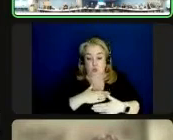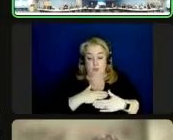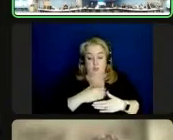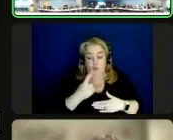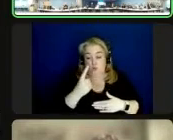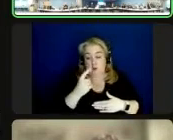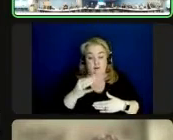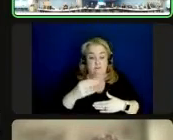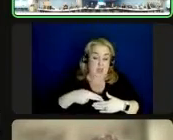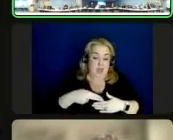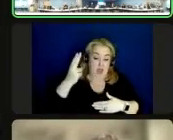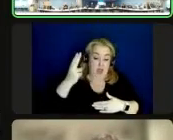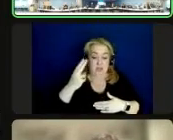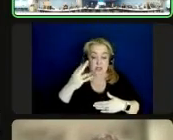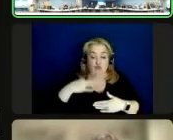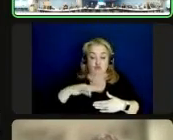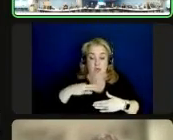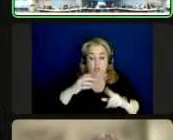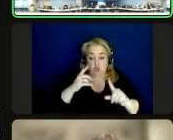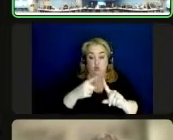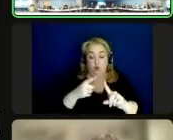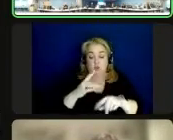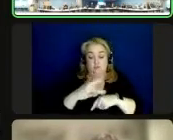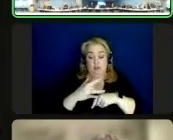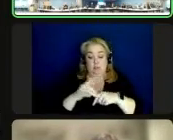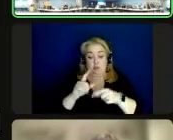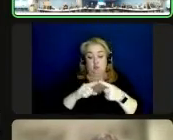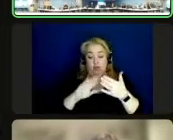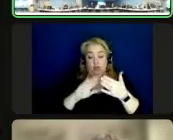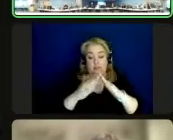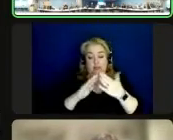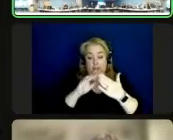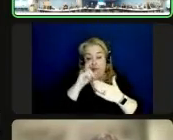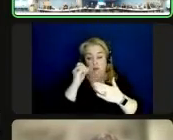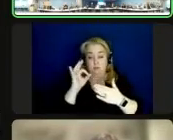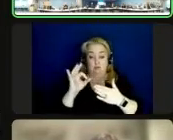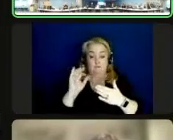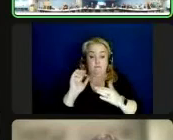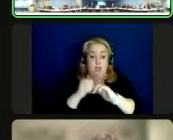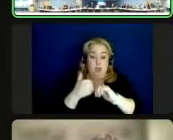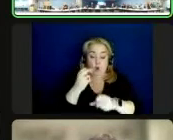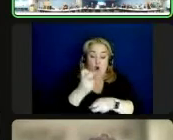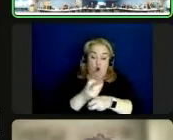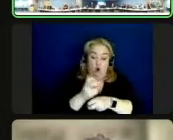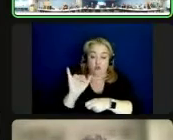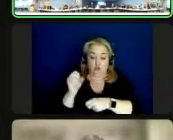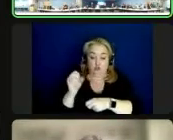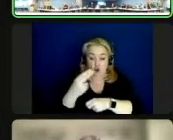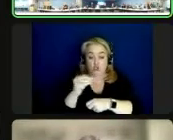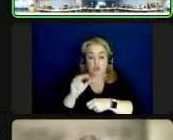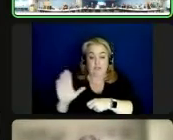GOOD POSITIONLL TNGS NSIDERED AND O CITY EOYS